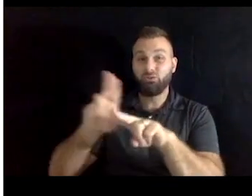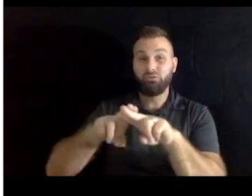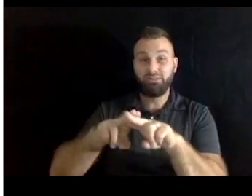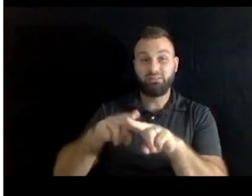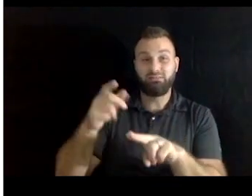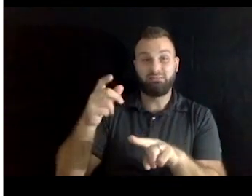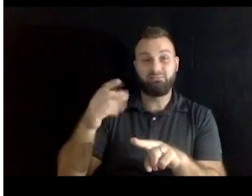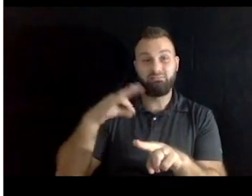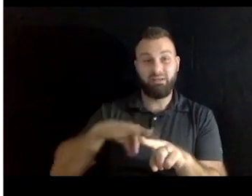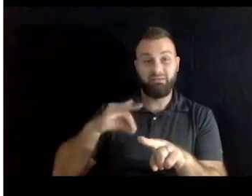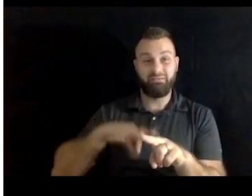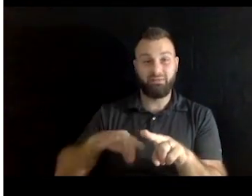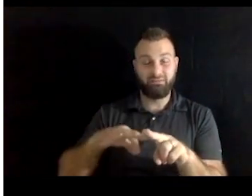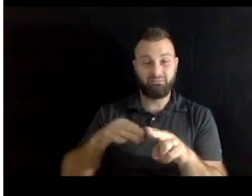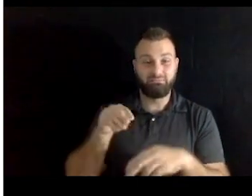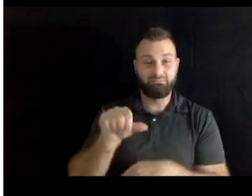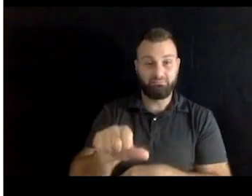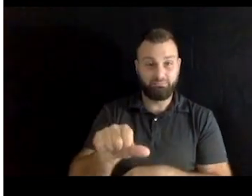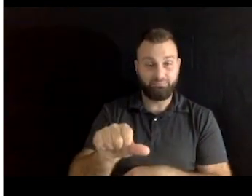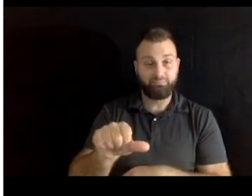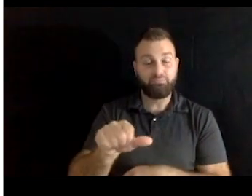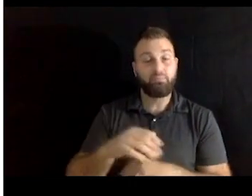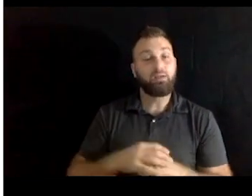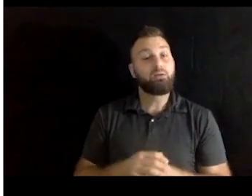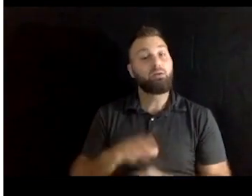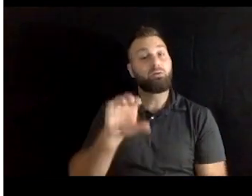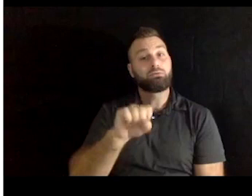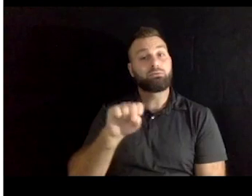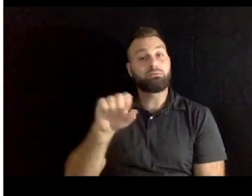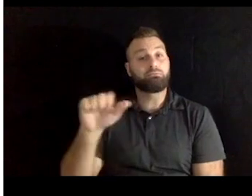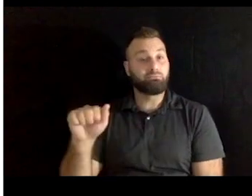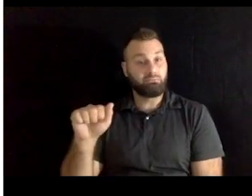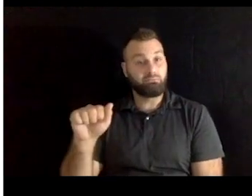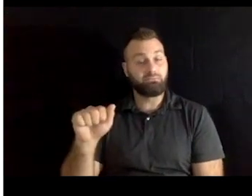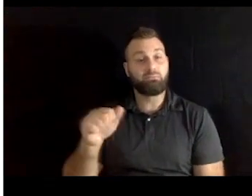the Social Security Administration was paying more in benefits to individuals